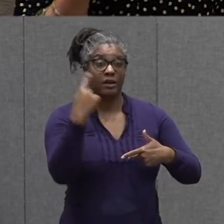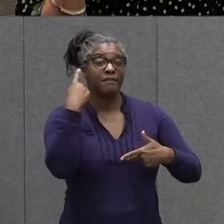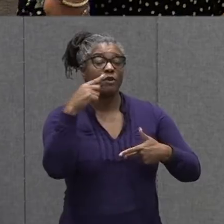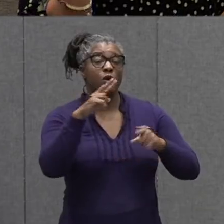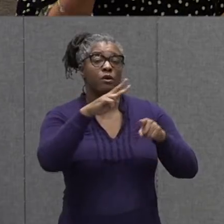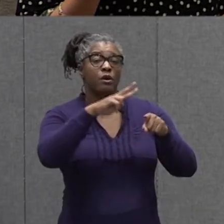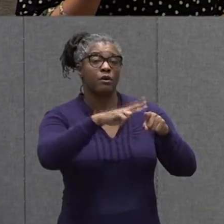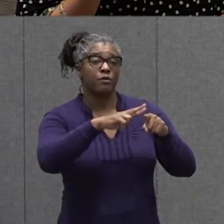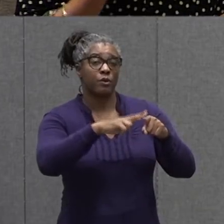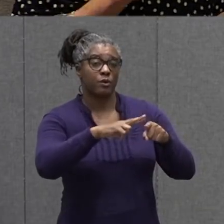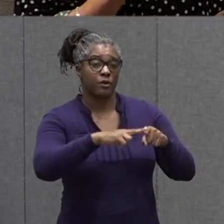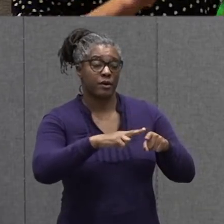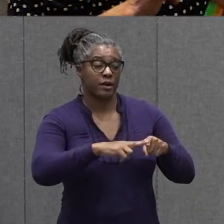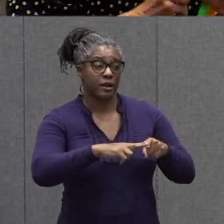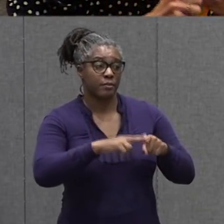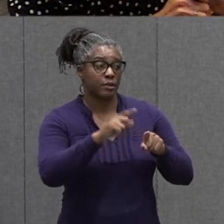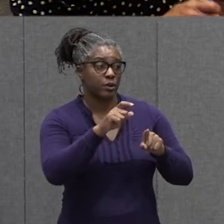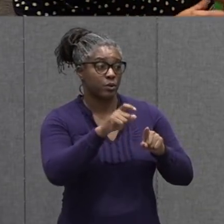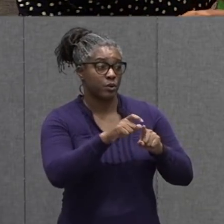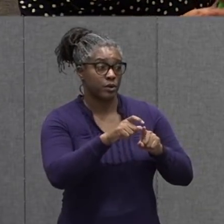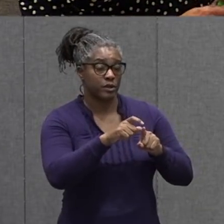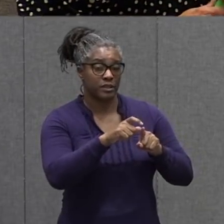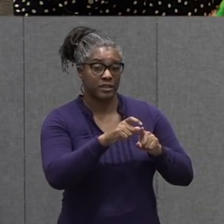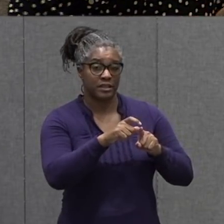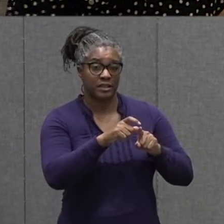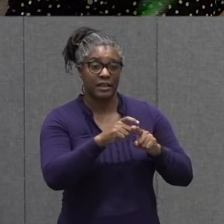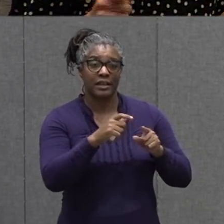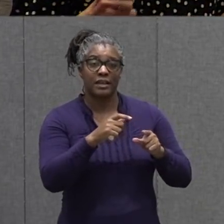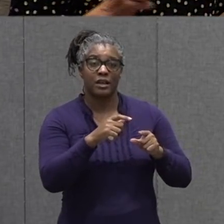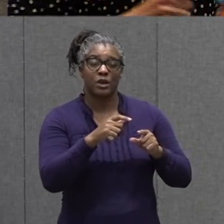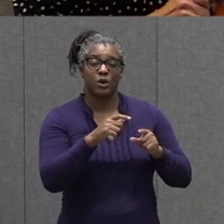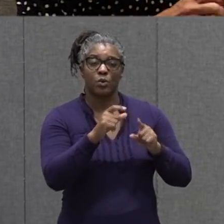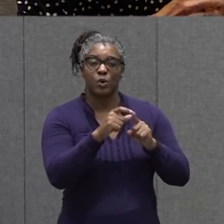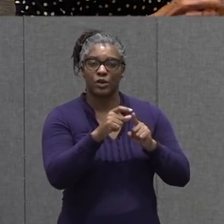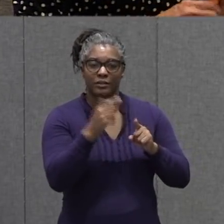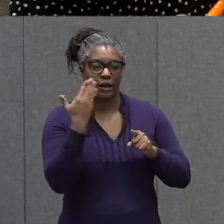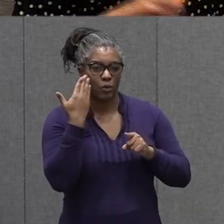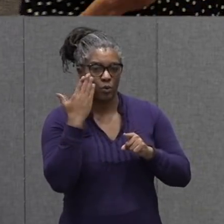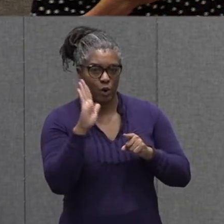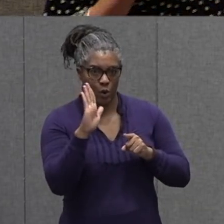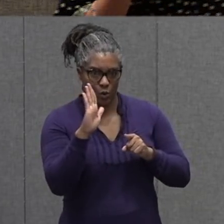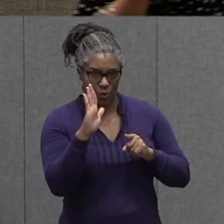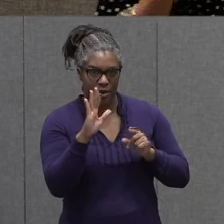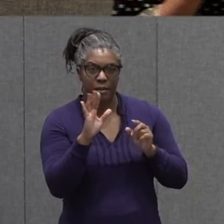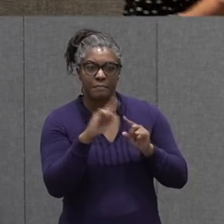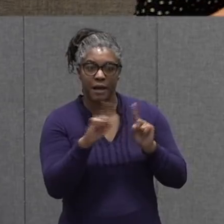are important, maybe I didn't know. I'm gonna use an orange for information